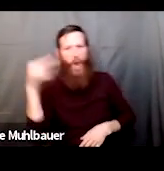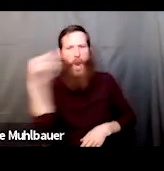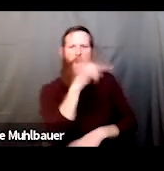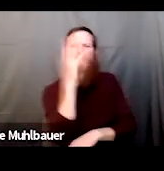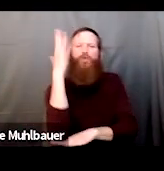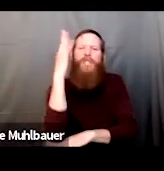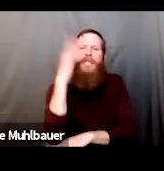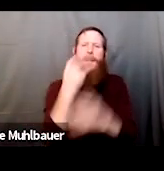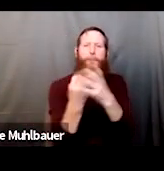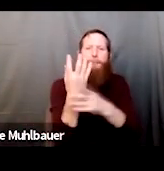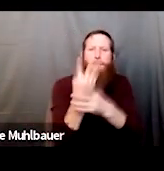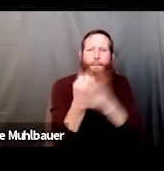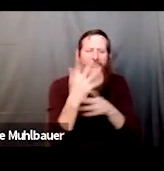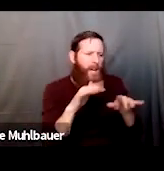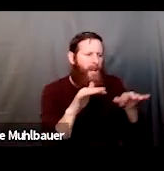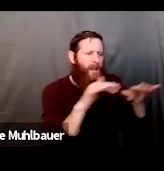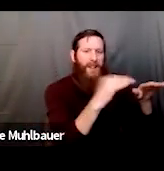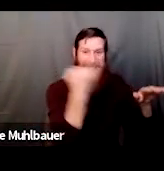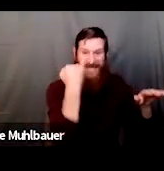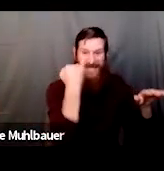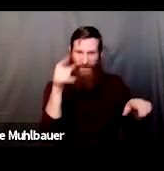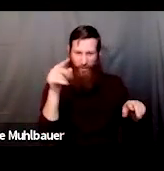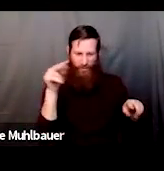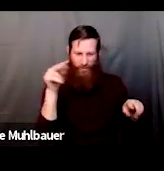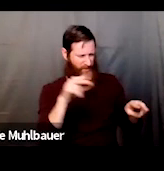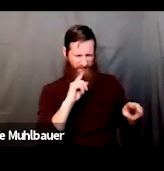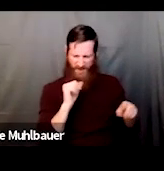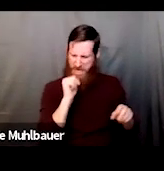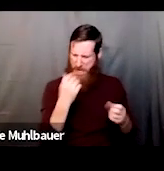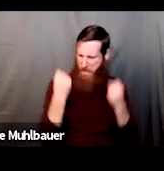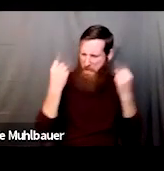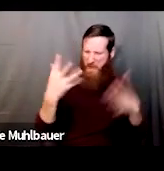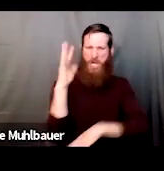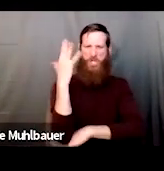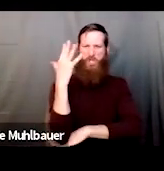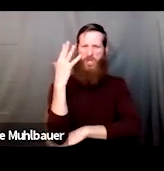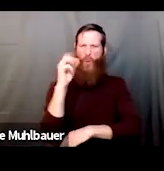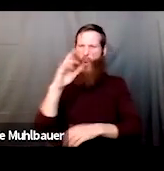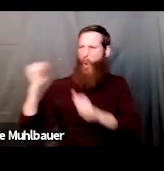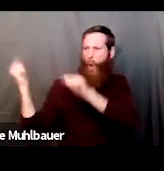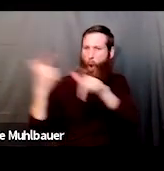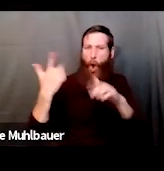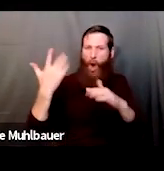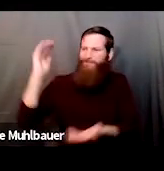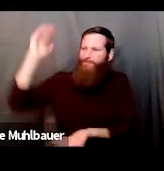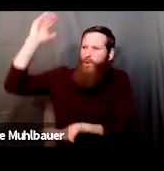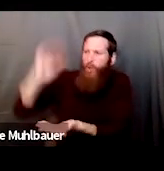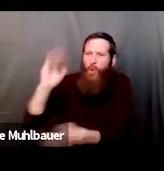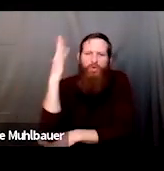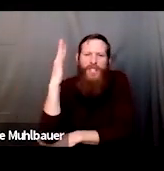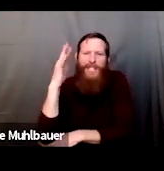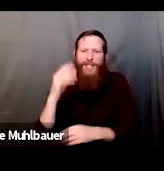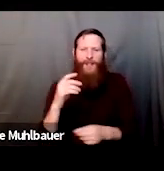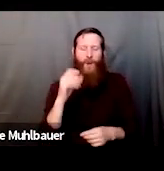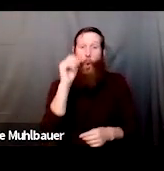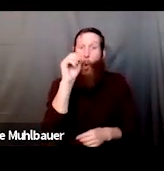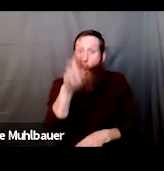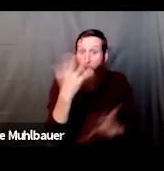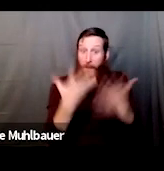If you are in an area, that seems to lack vegetation where it is all kind of short and mowed down where trees look like they have been in a boxing match